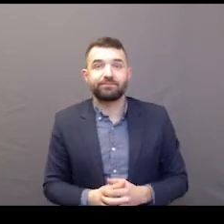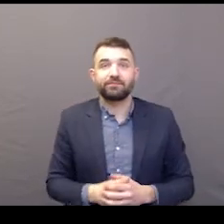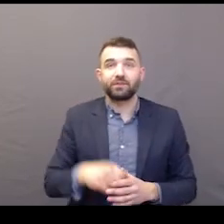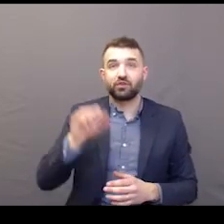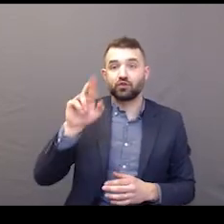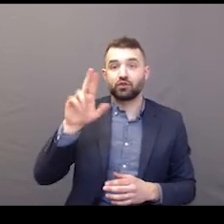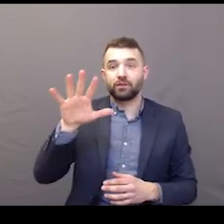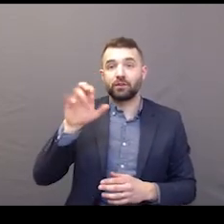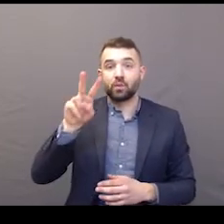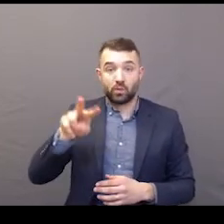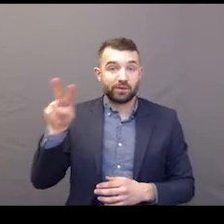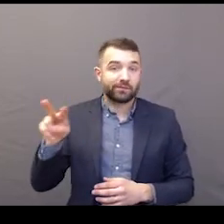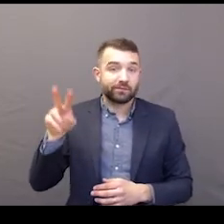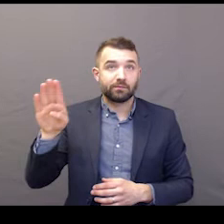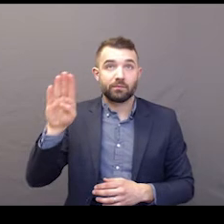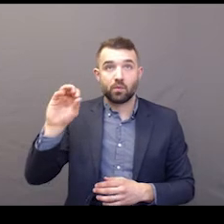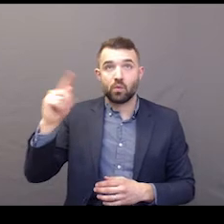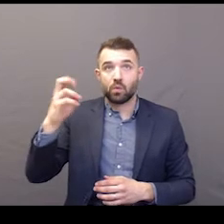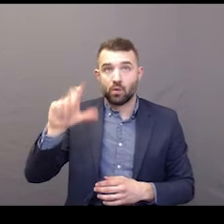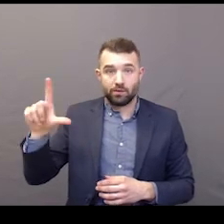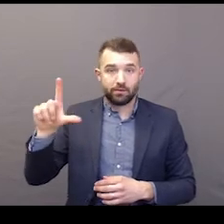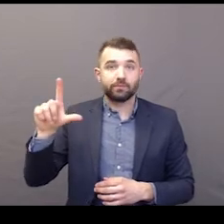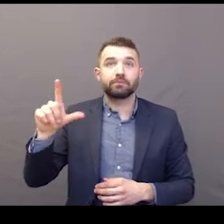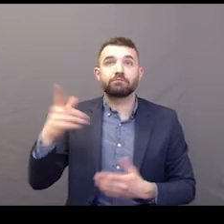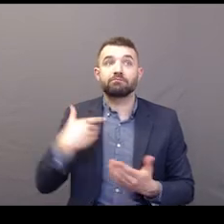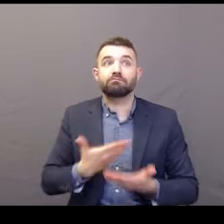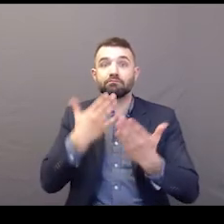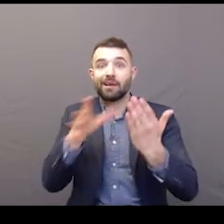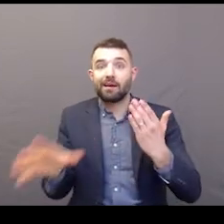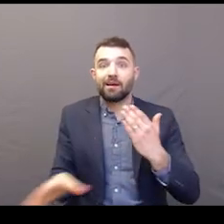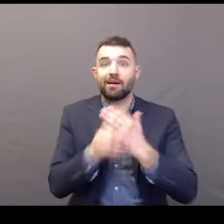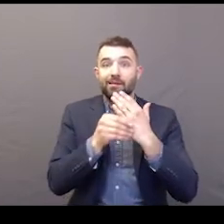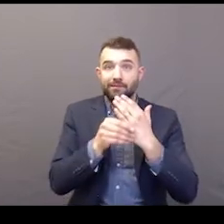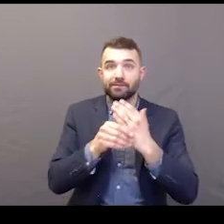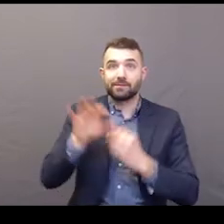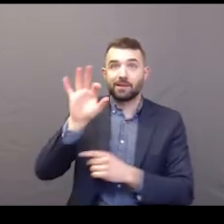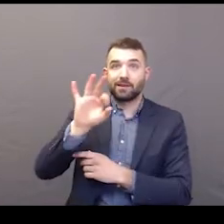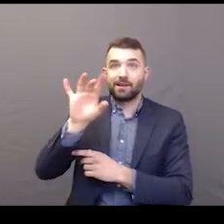we are proposing to locate stations at: 98th Avenue NE and NE 182nd Street,